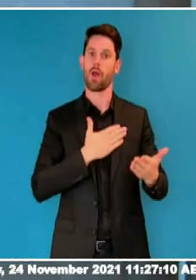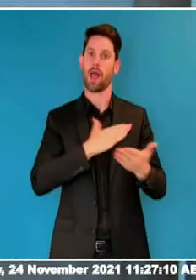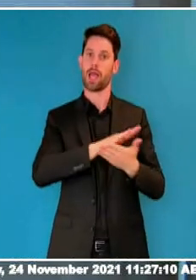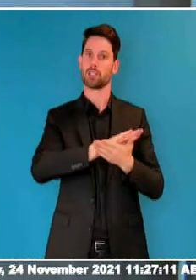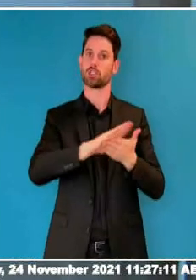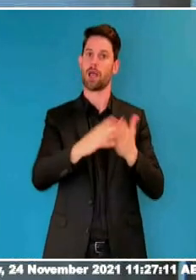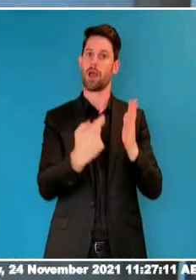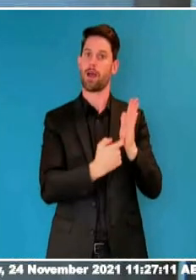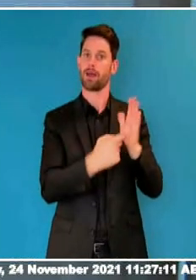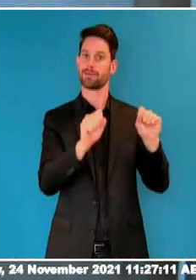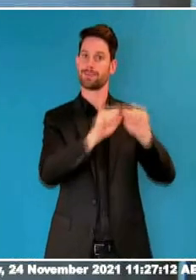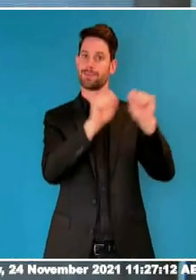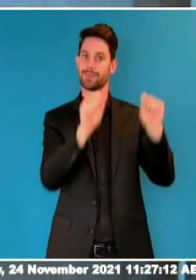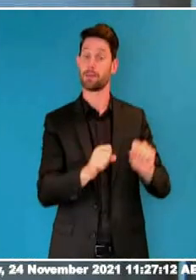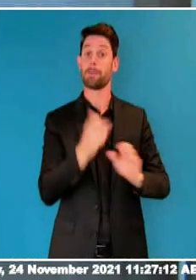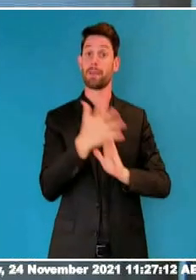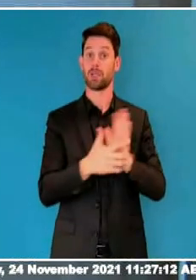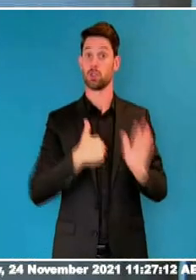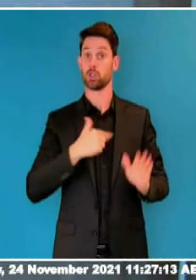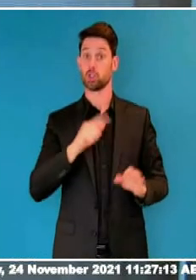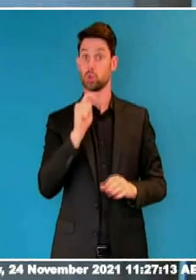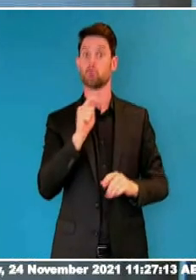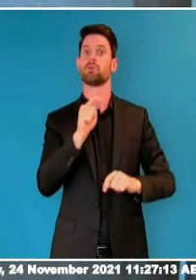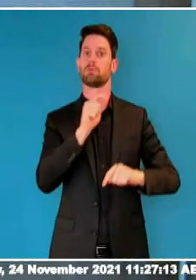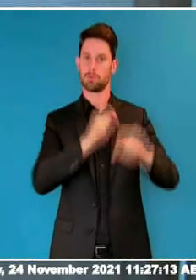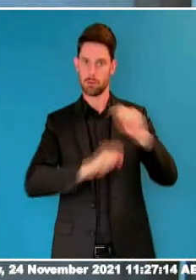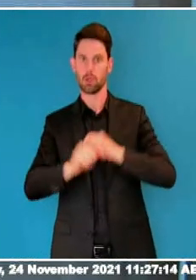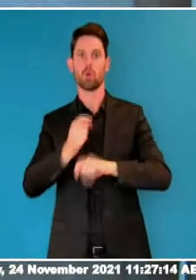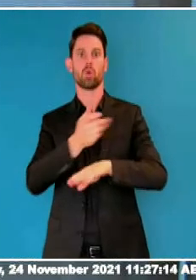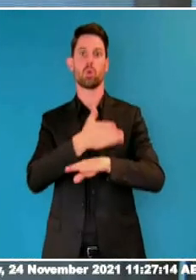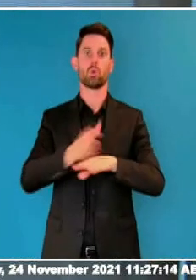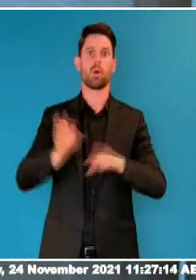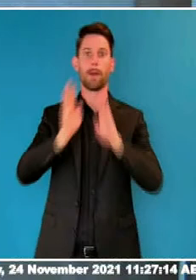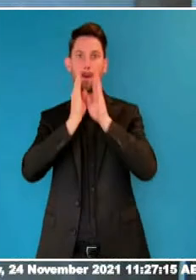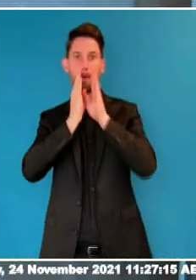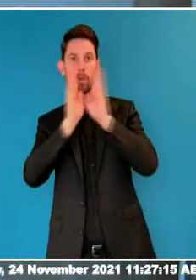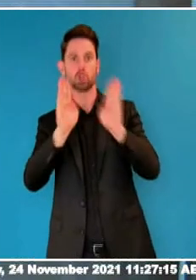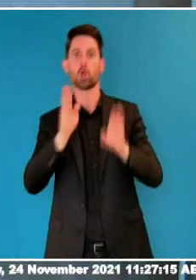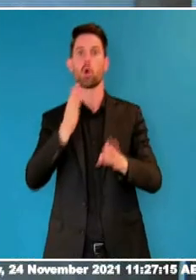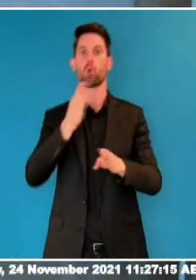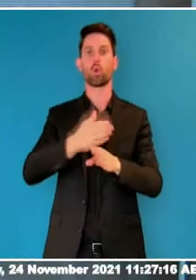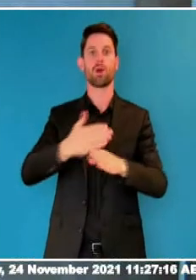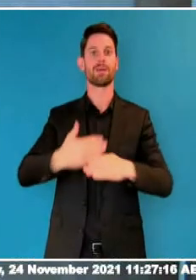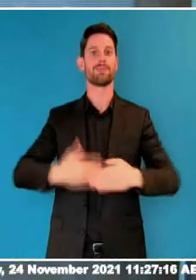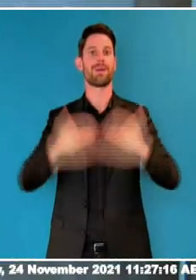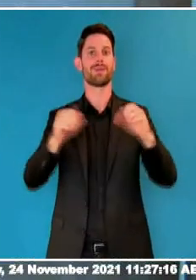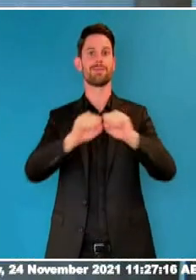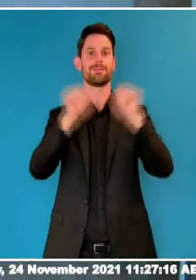So as we transition to a new modern Workday system, we will build capability in doing